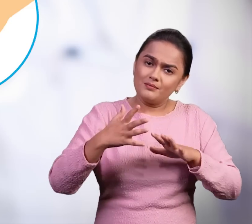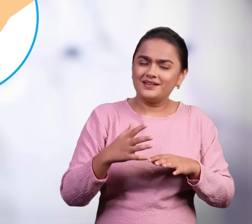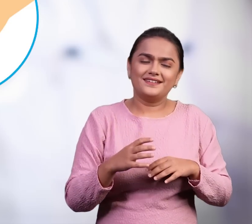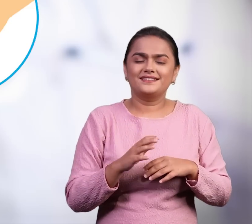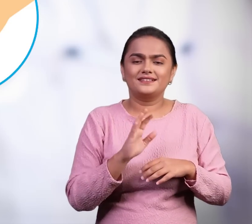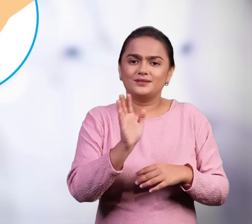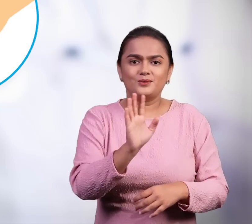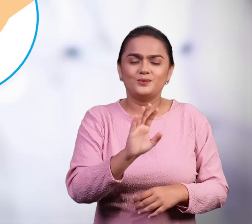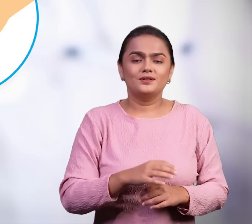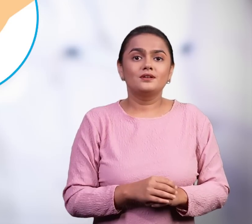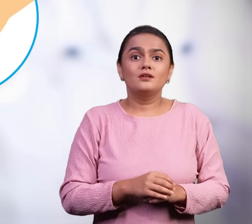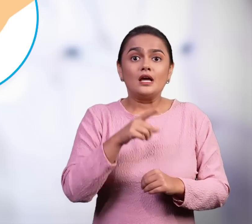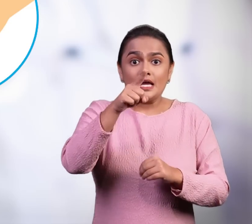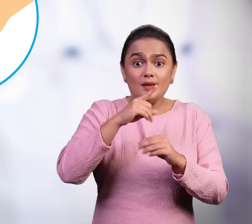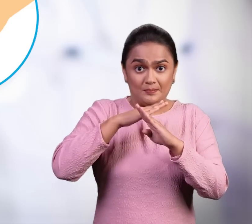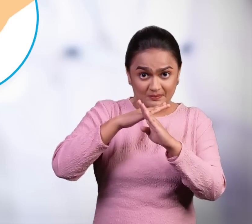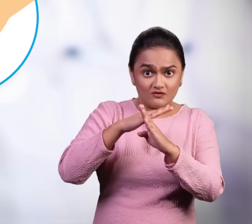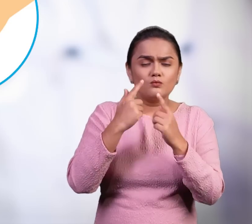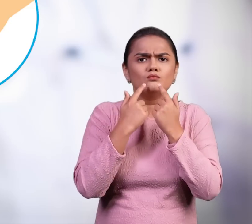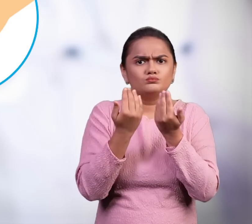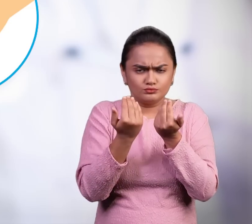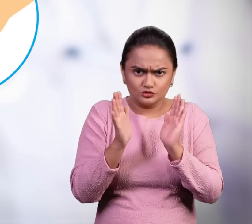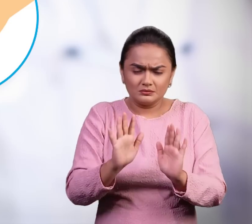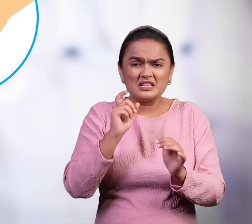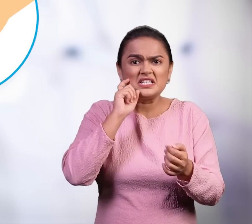That's not the case. You can take preventive measures